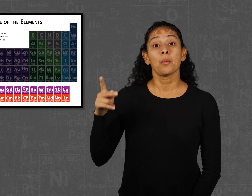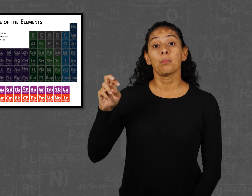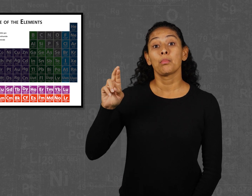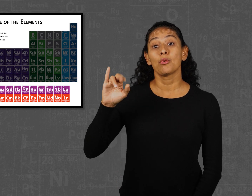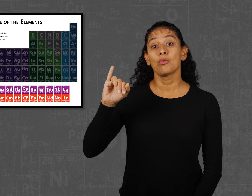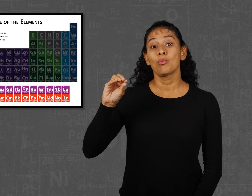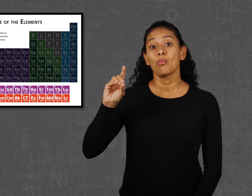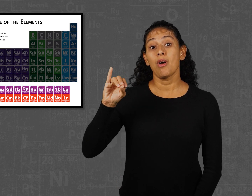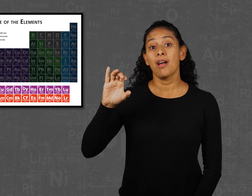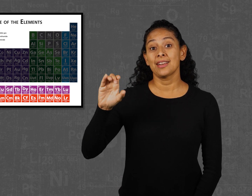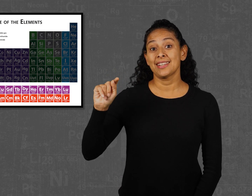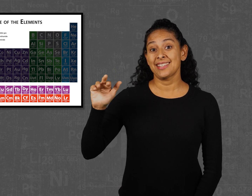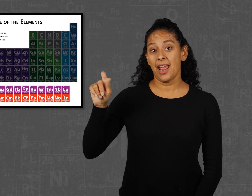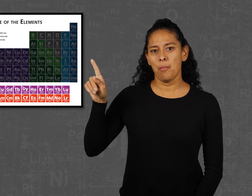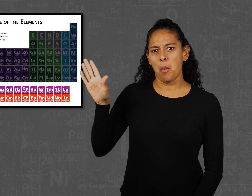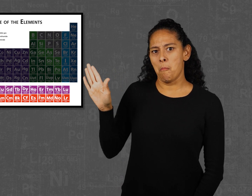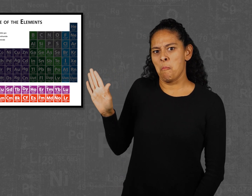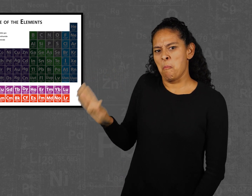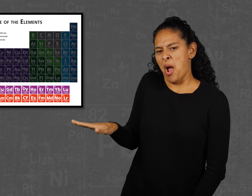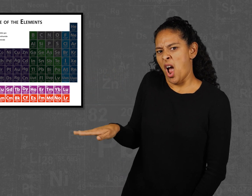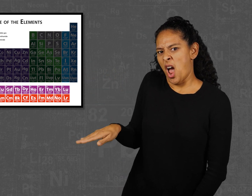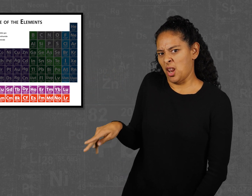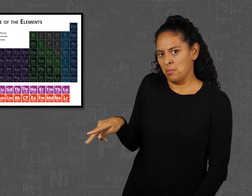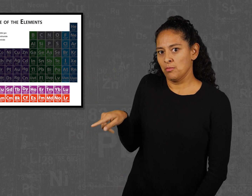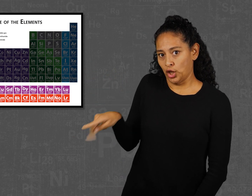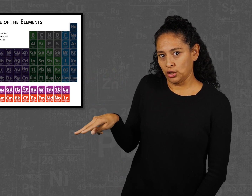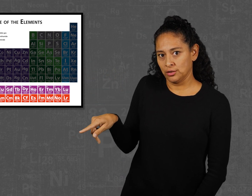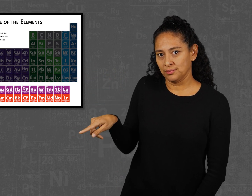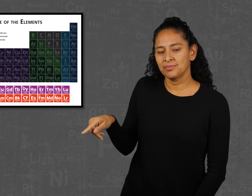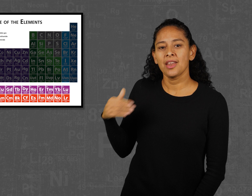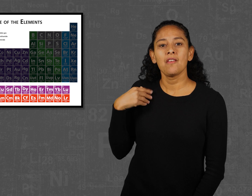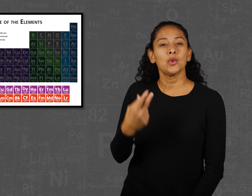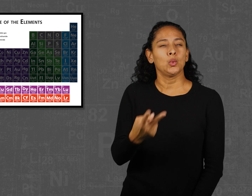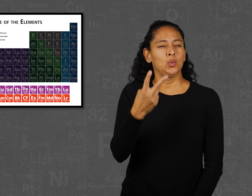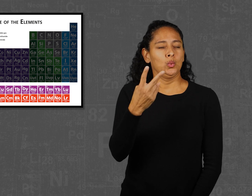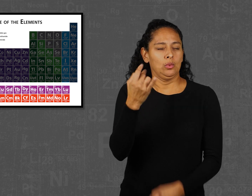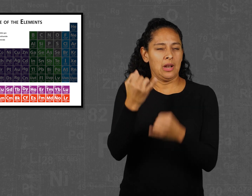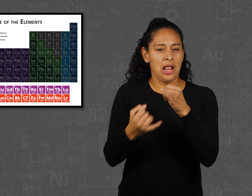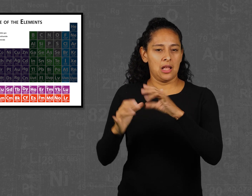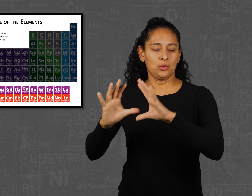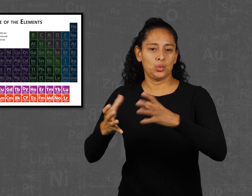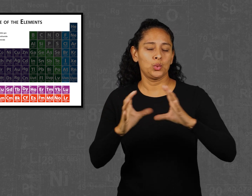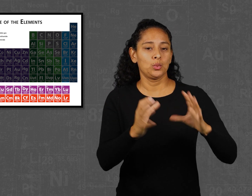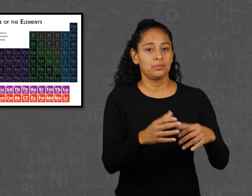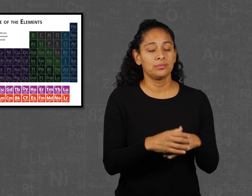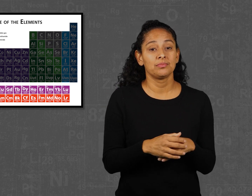Now at the bottom of the periodic table we have our last two groups.